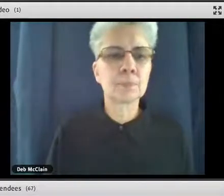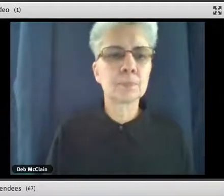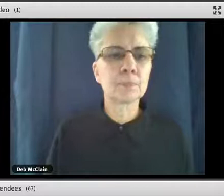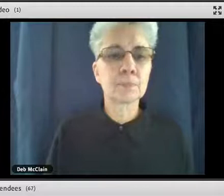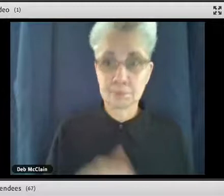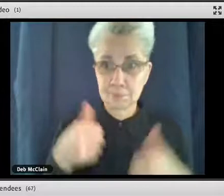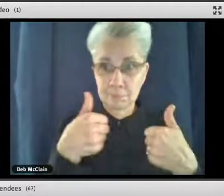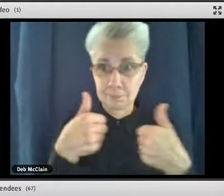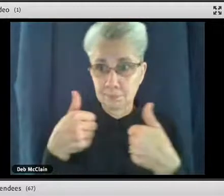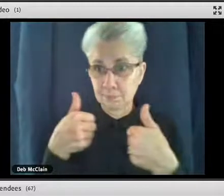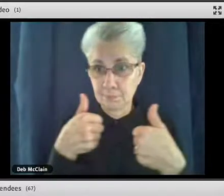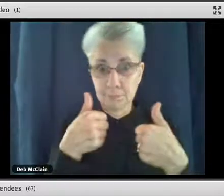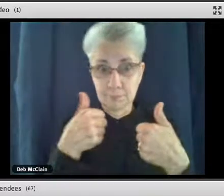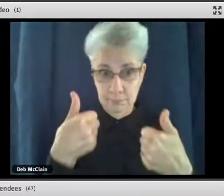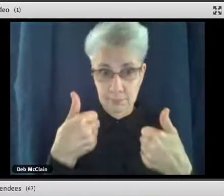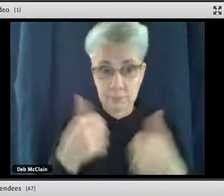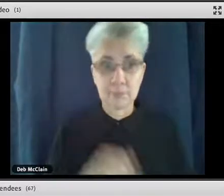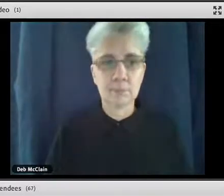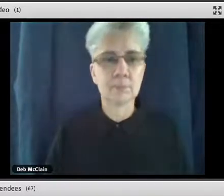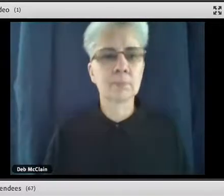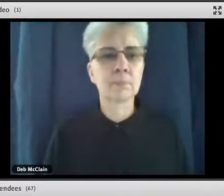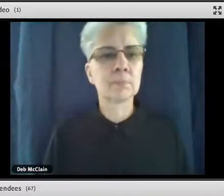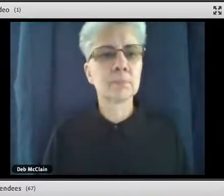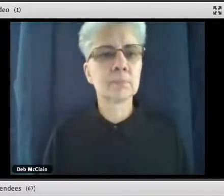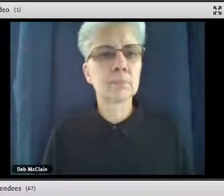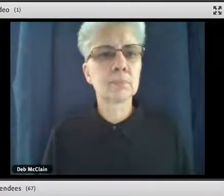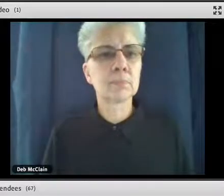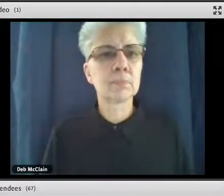Right, questions about that one. Are we okay with that?